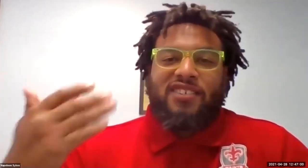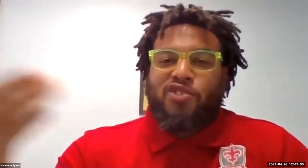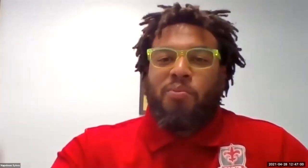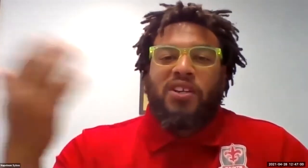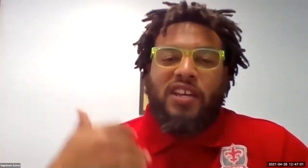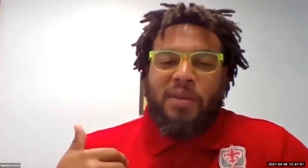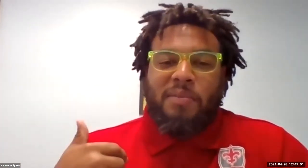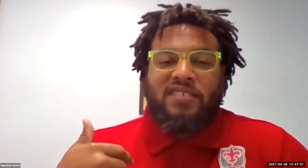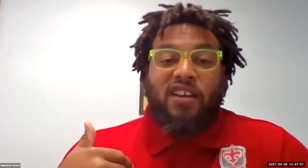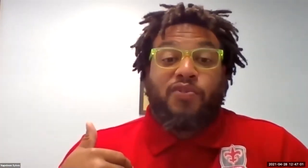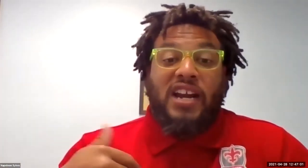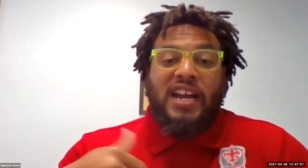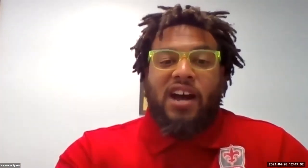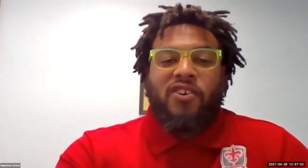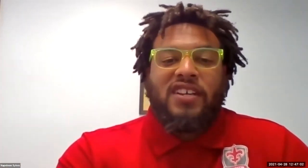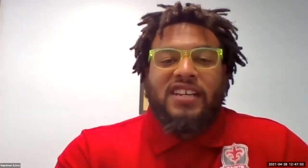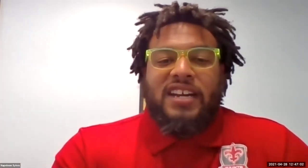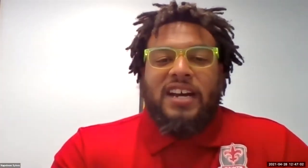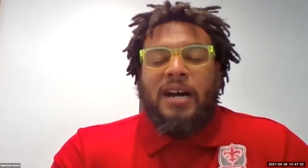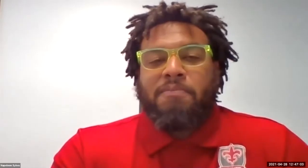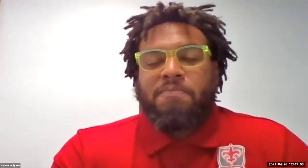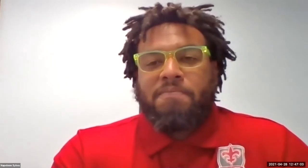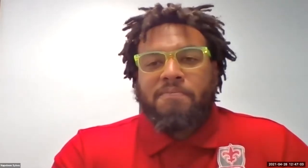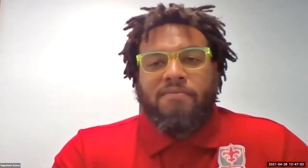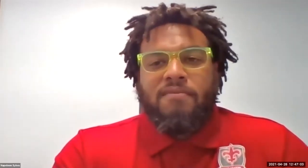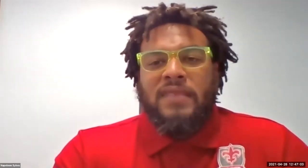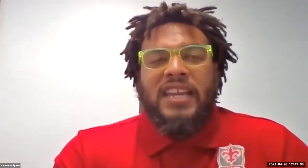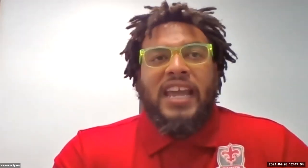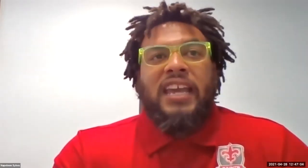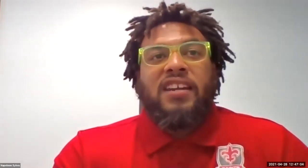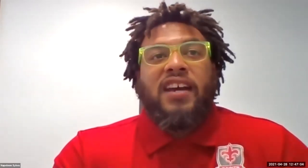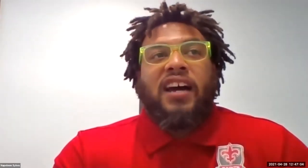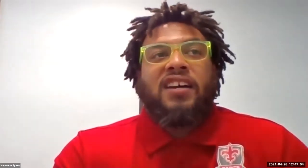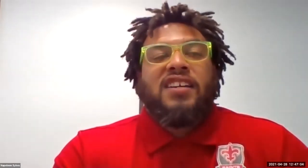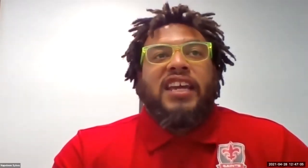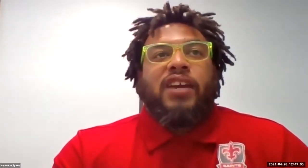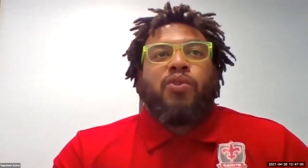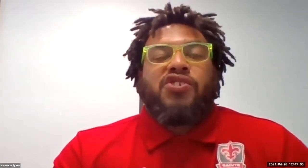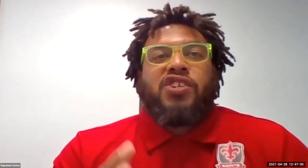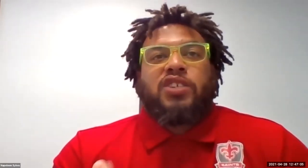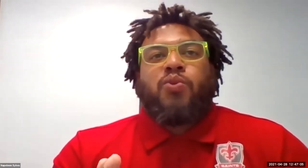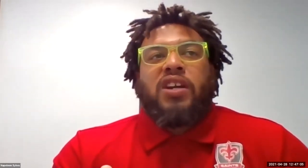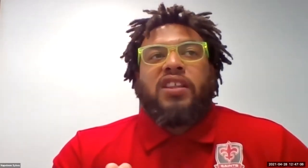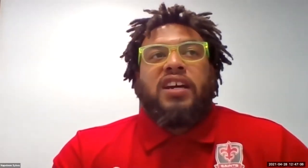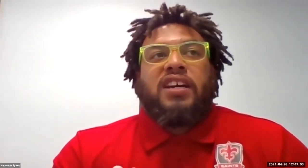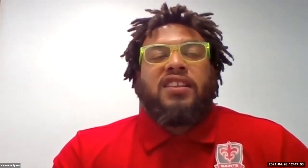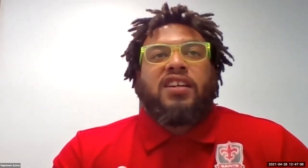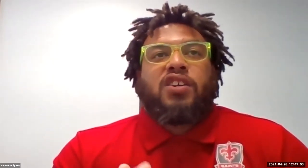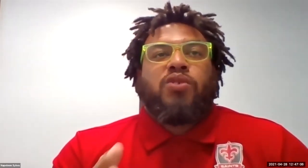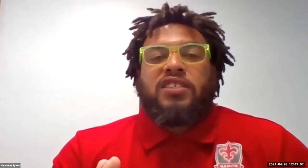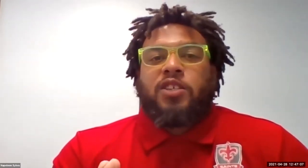through the pathways grant. I thought I would mention other project partners - Baltimore Heritage, Baltimore Public Markets